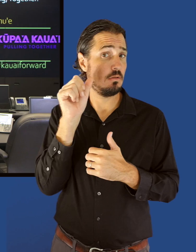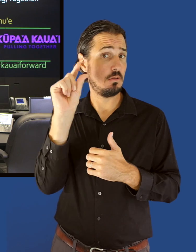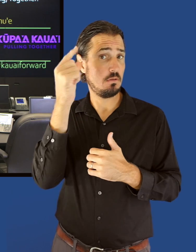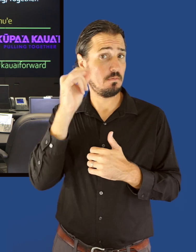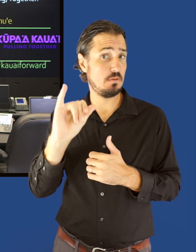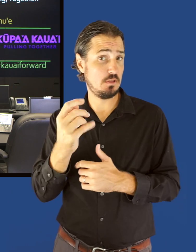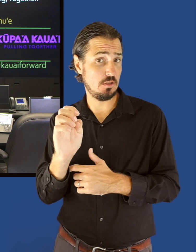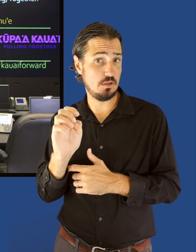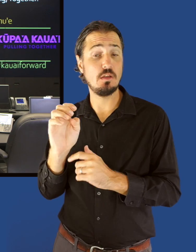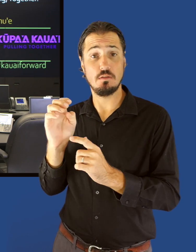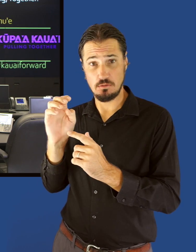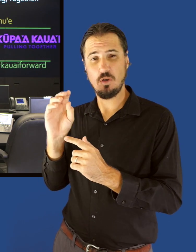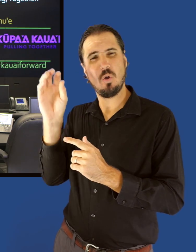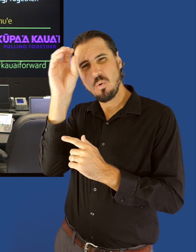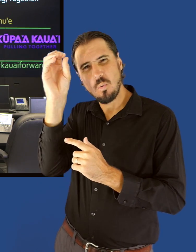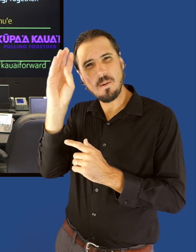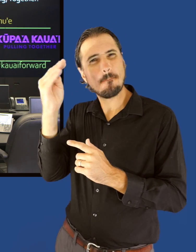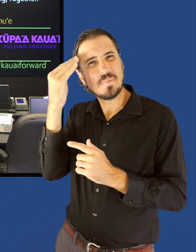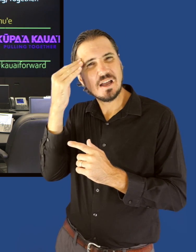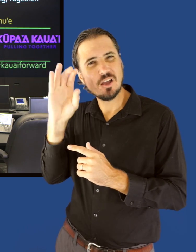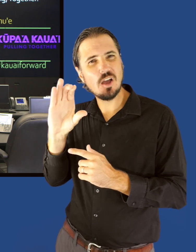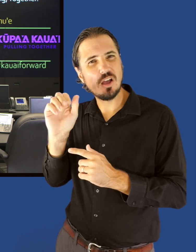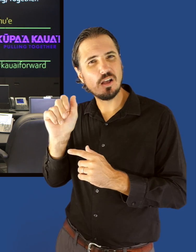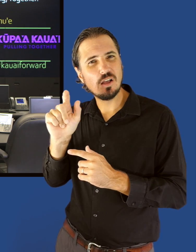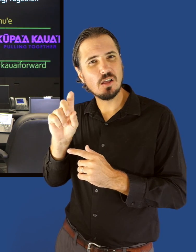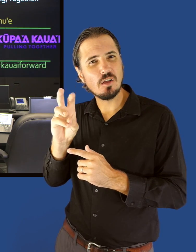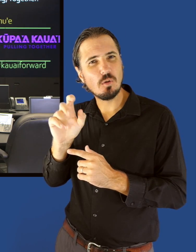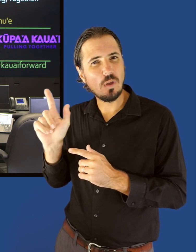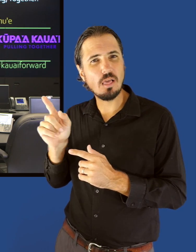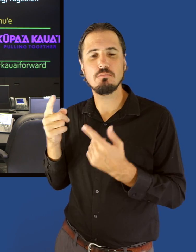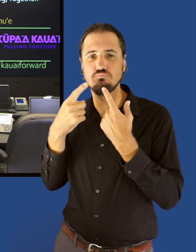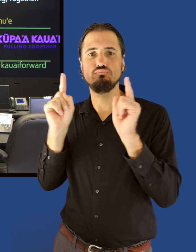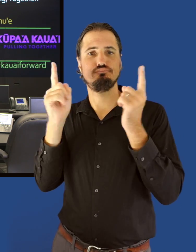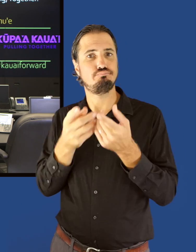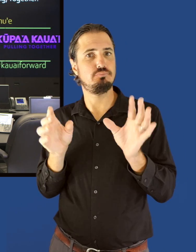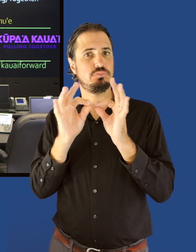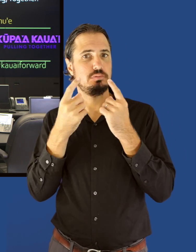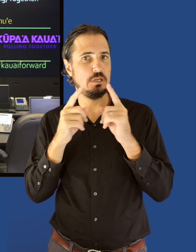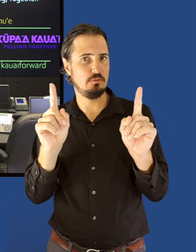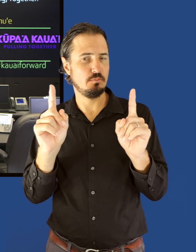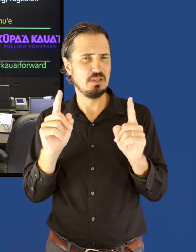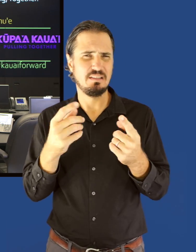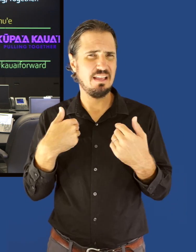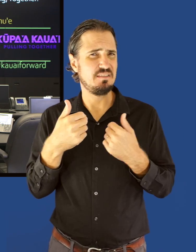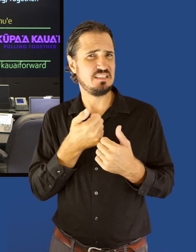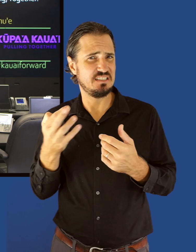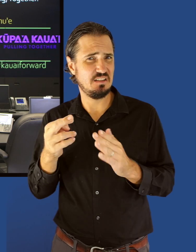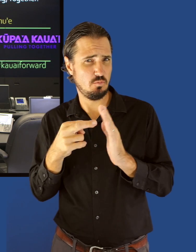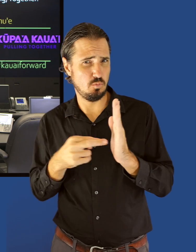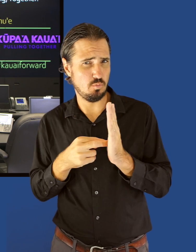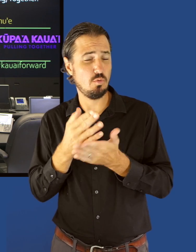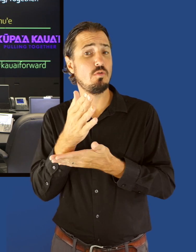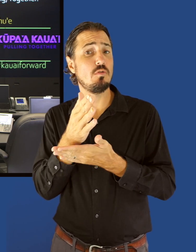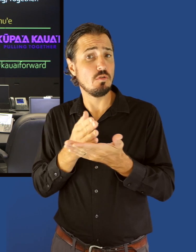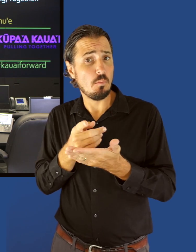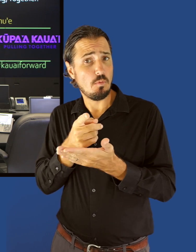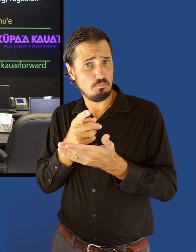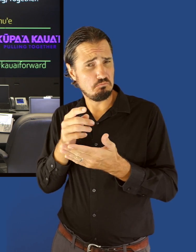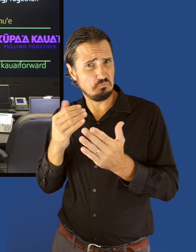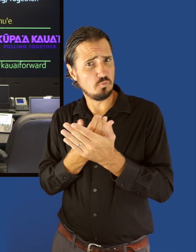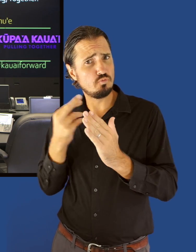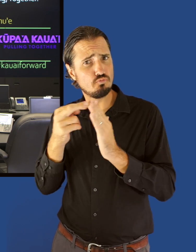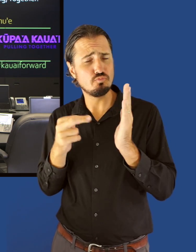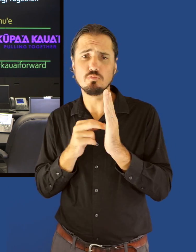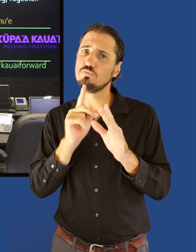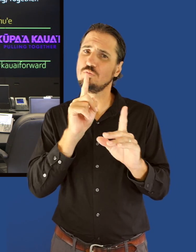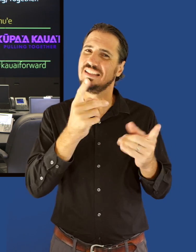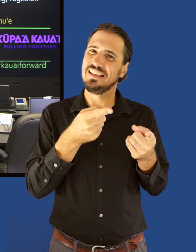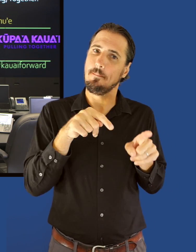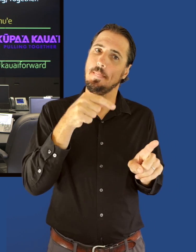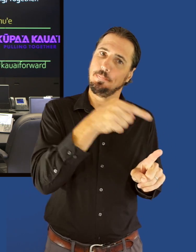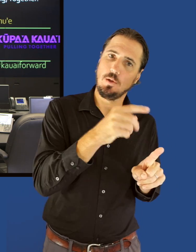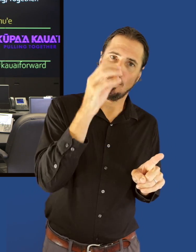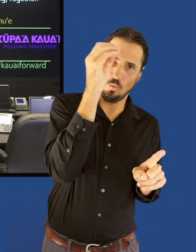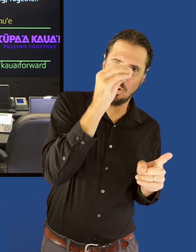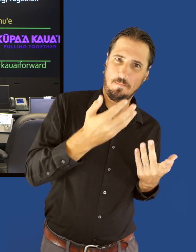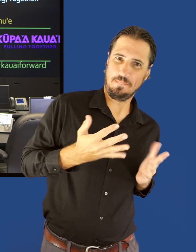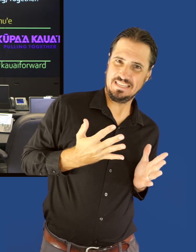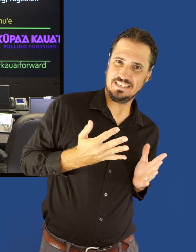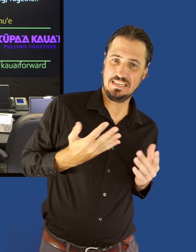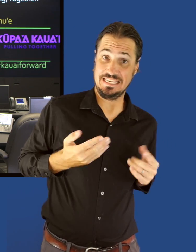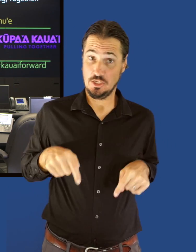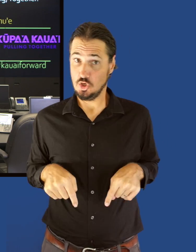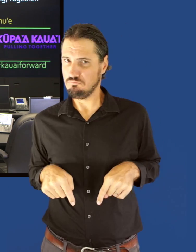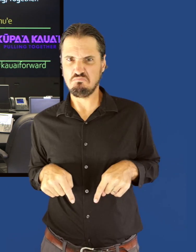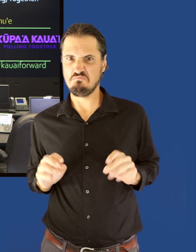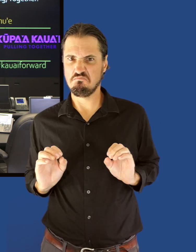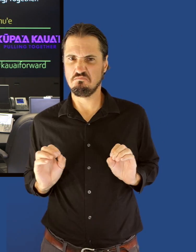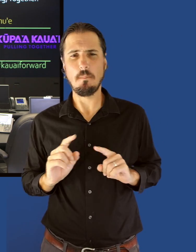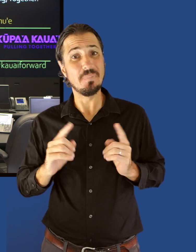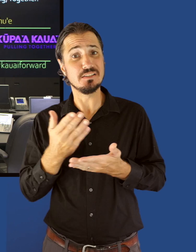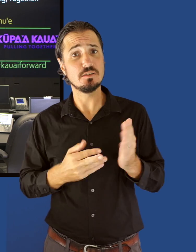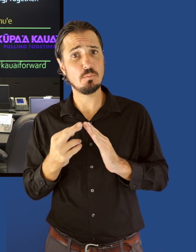Yesterday, Governor Ige and Mayor Caldwell made a significant announcement with several rules. Some of those rules affect just the City and County of Honolulu, but there are also rules that affect